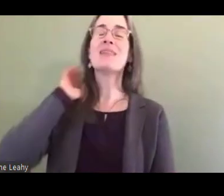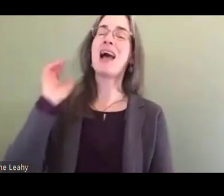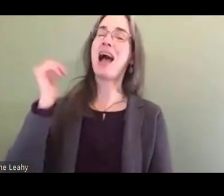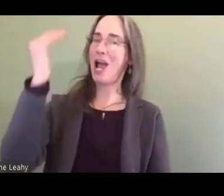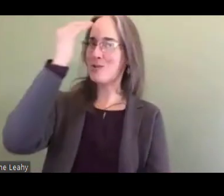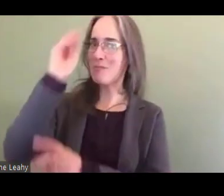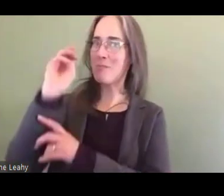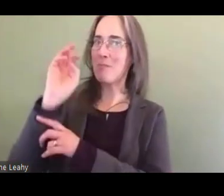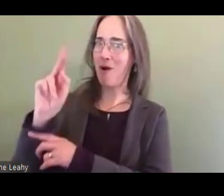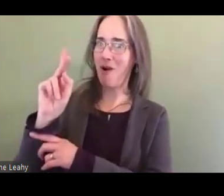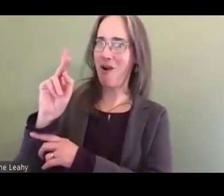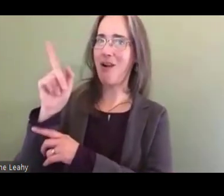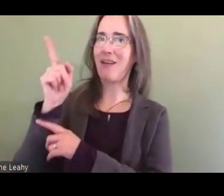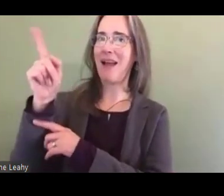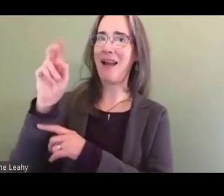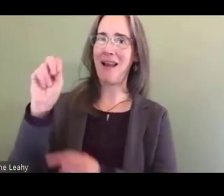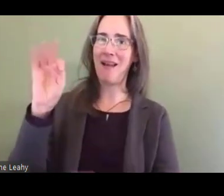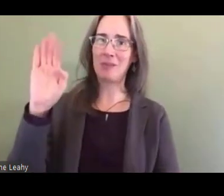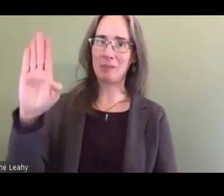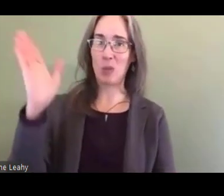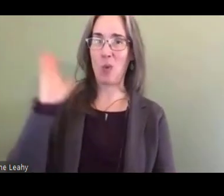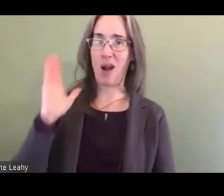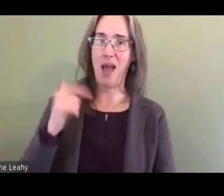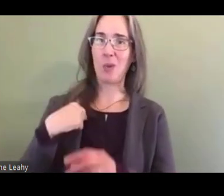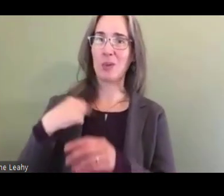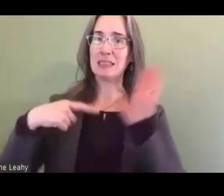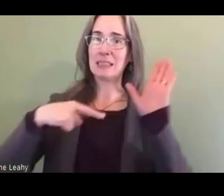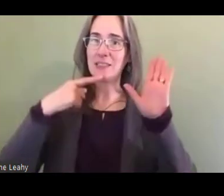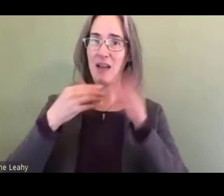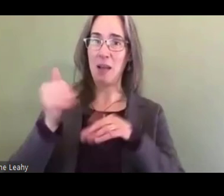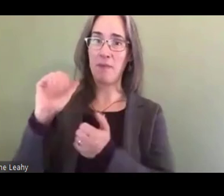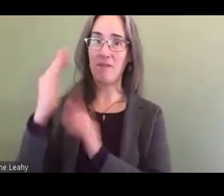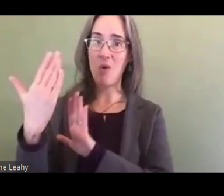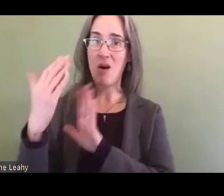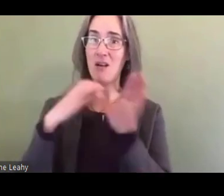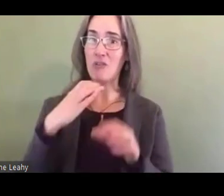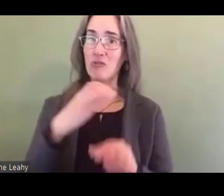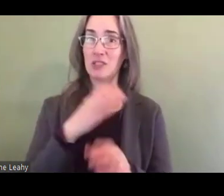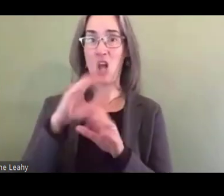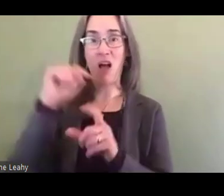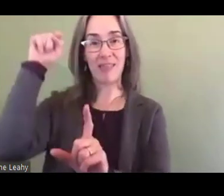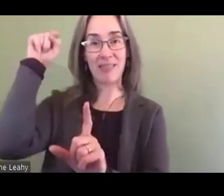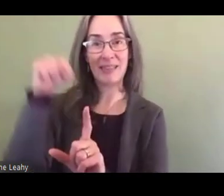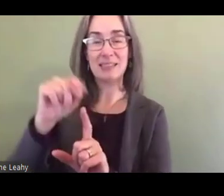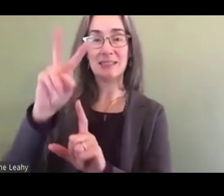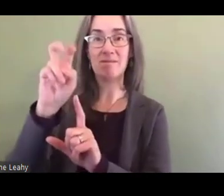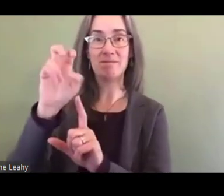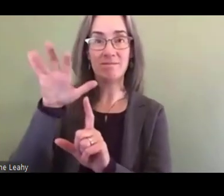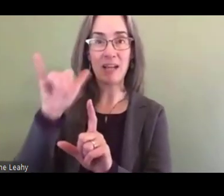when was I testifying before Congress on this very issue.